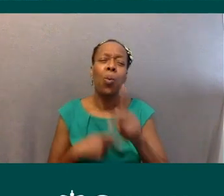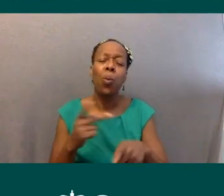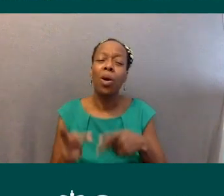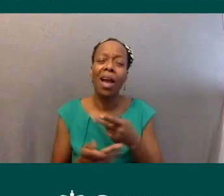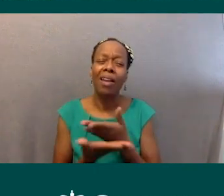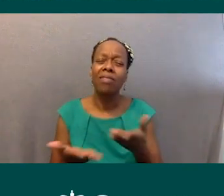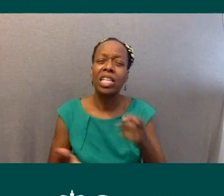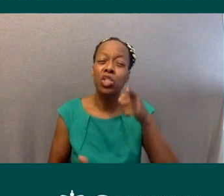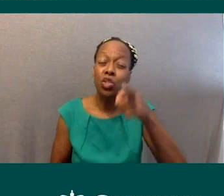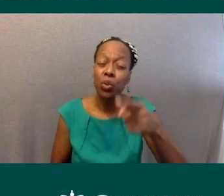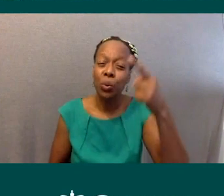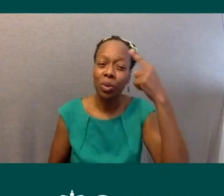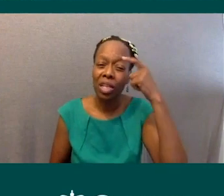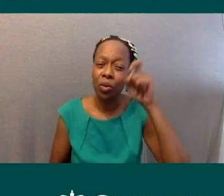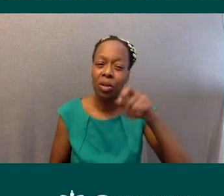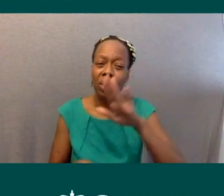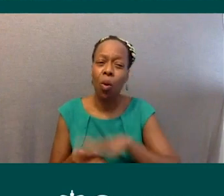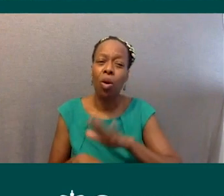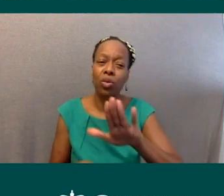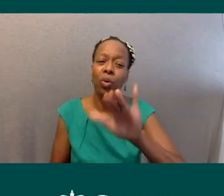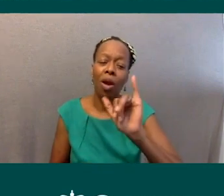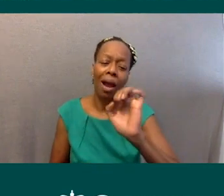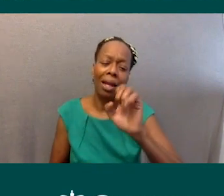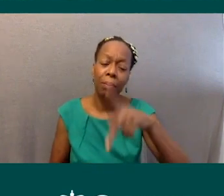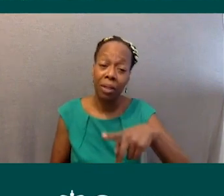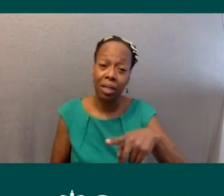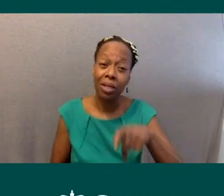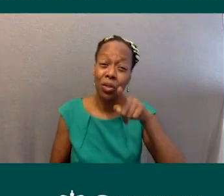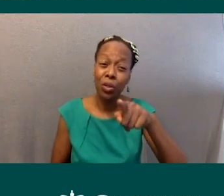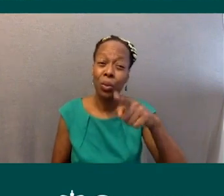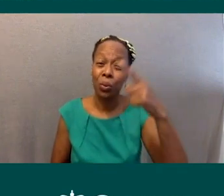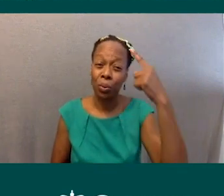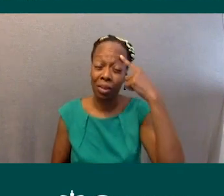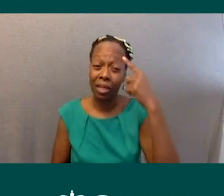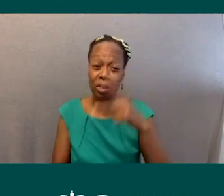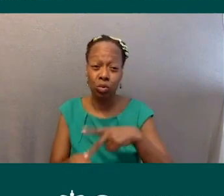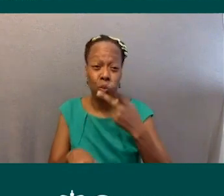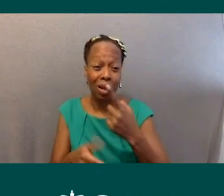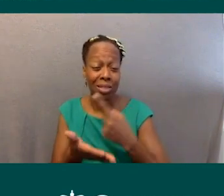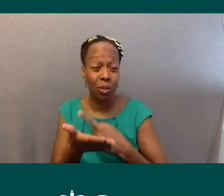Do you feel that two times a week physical therapy is enough?